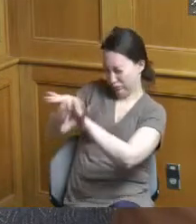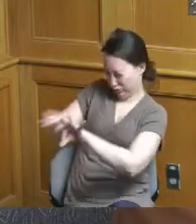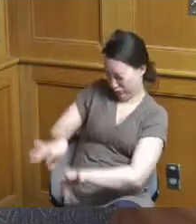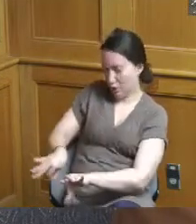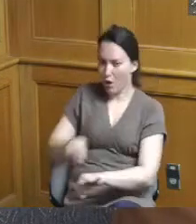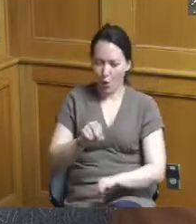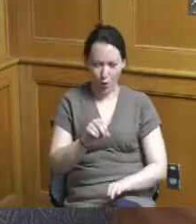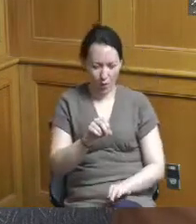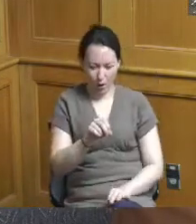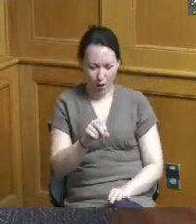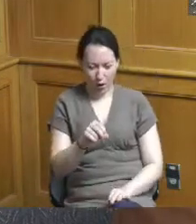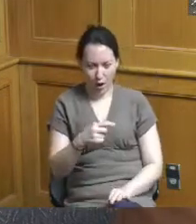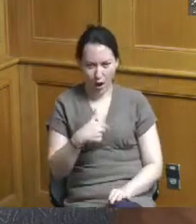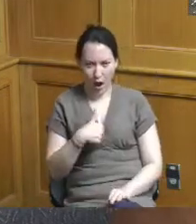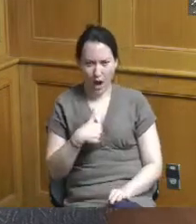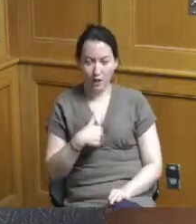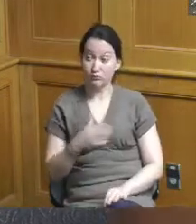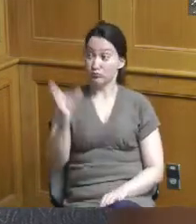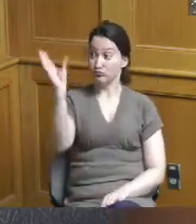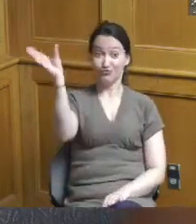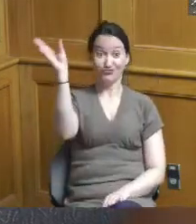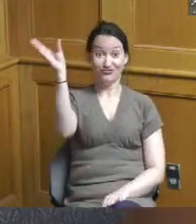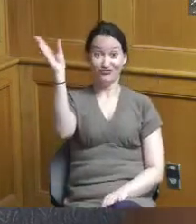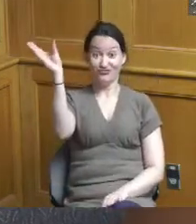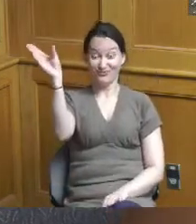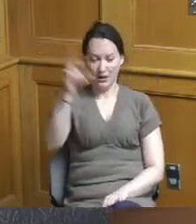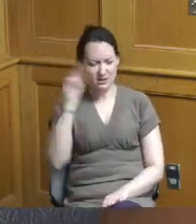out because when I had the presentation and I went back to the video because I wanted